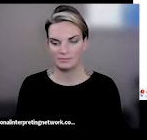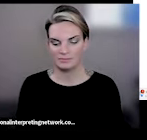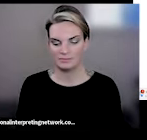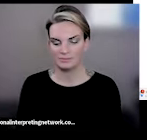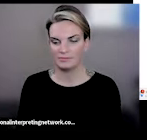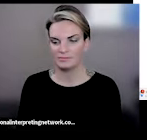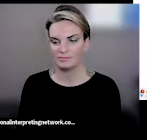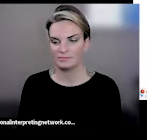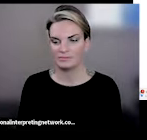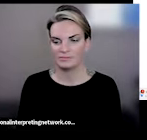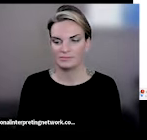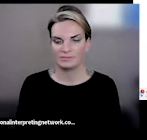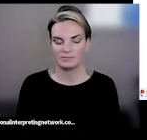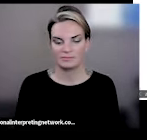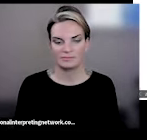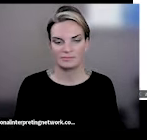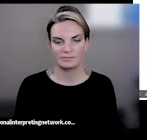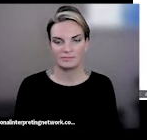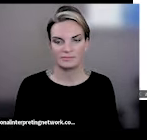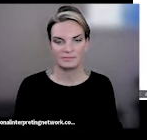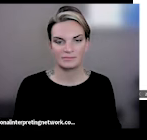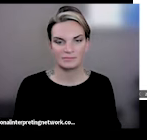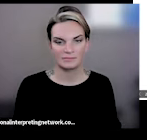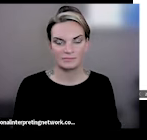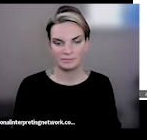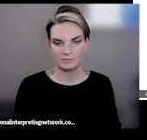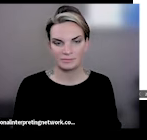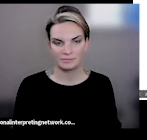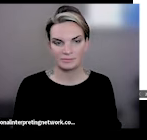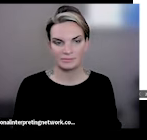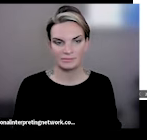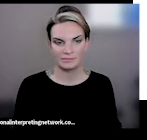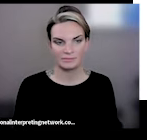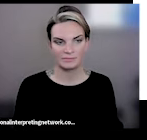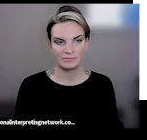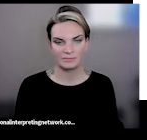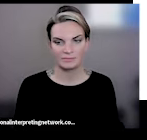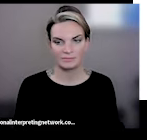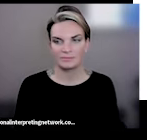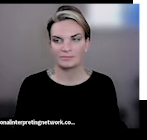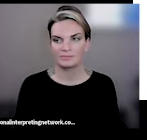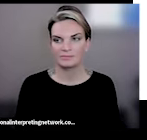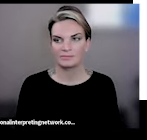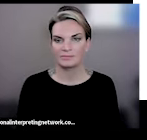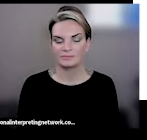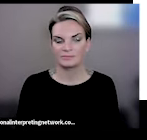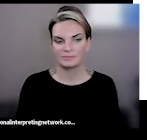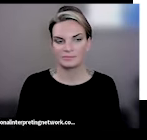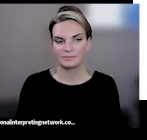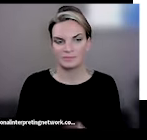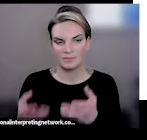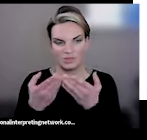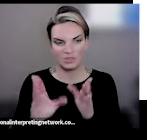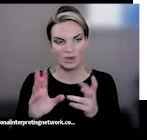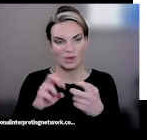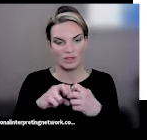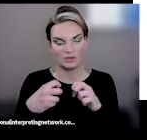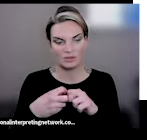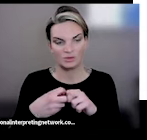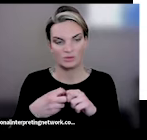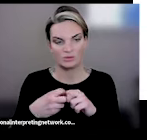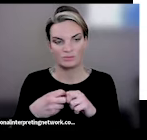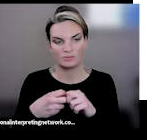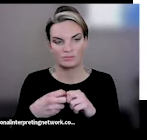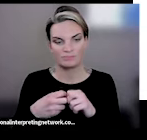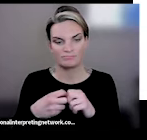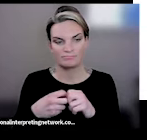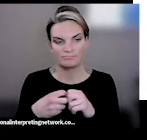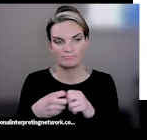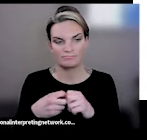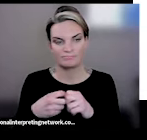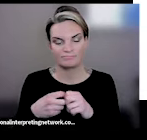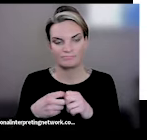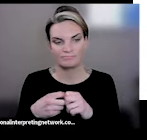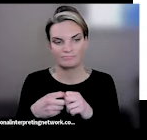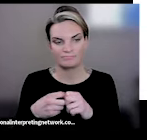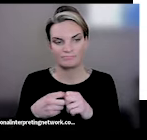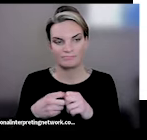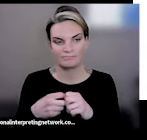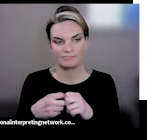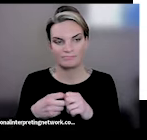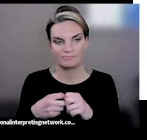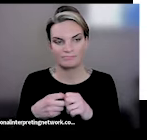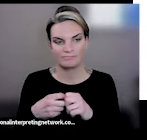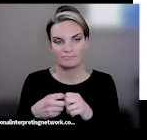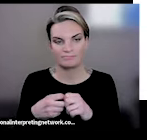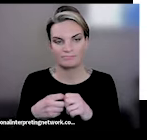So, some of the general issues that these agencies and departments deal with